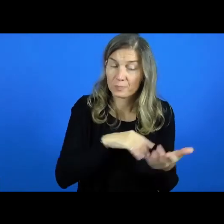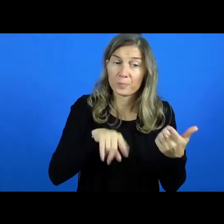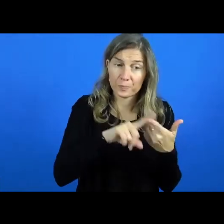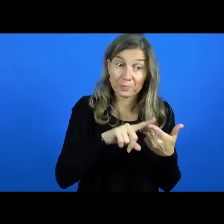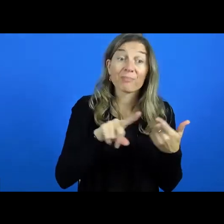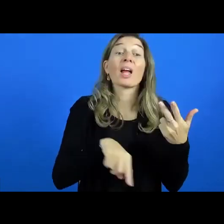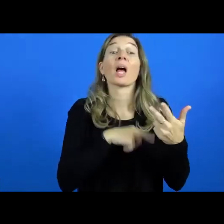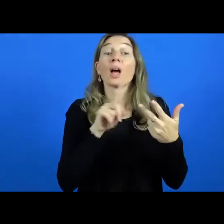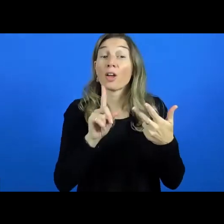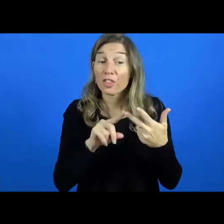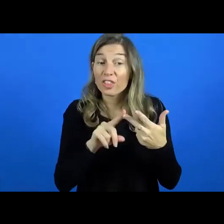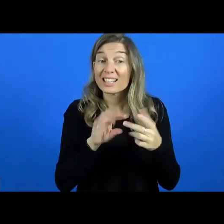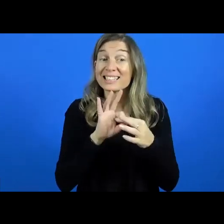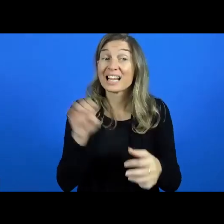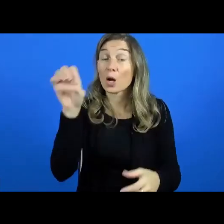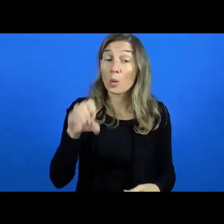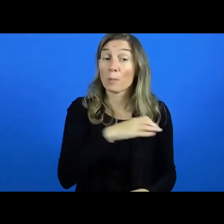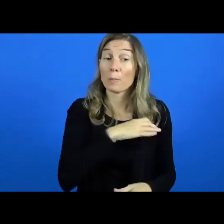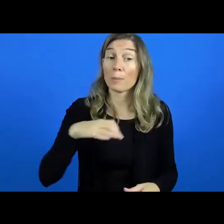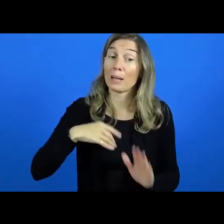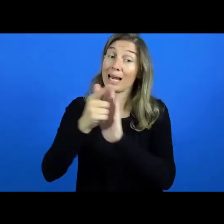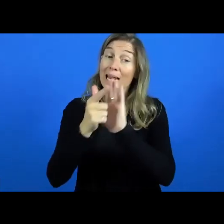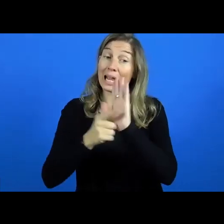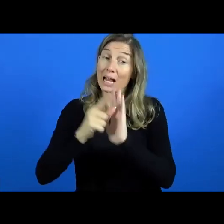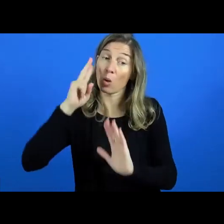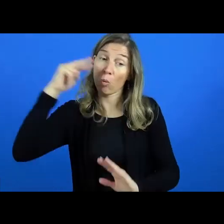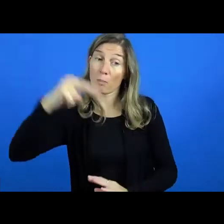about the Commission Legal opinion, the Legal Service Note.